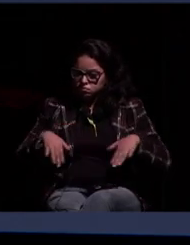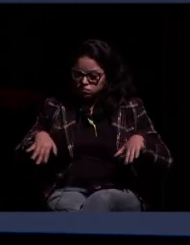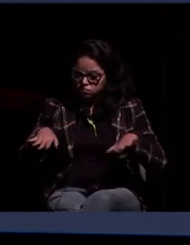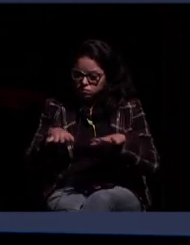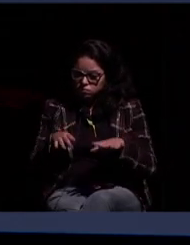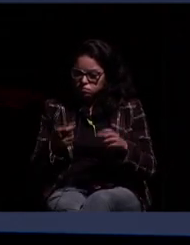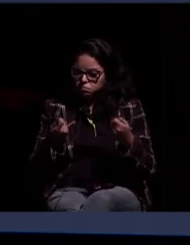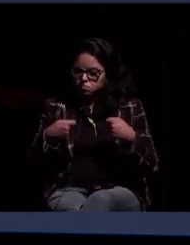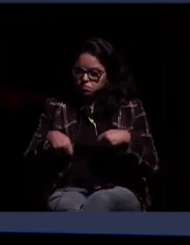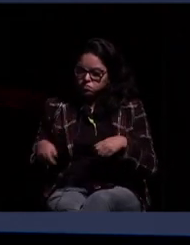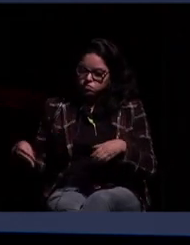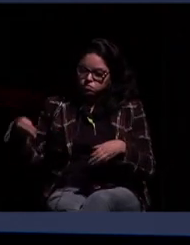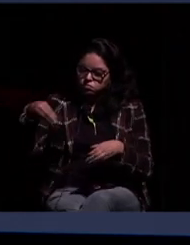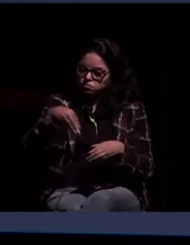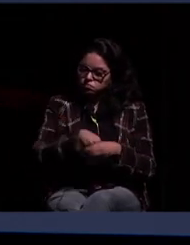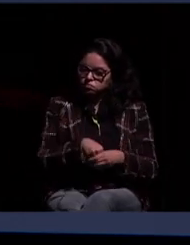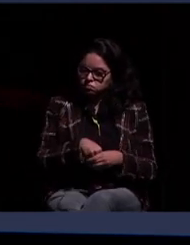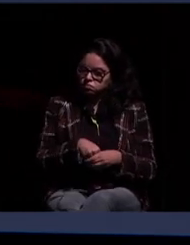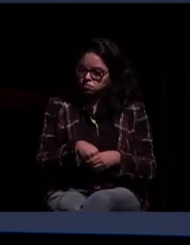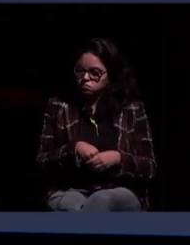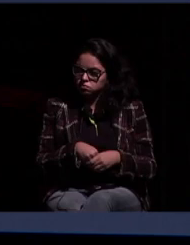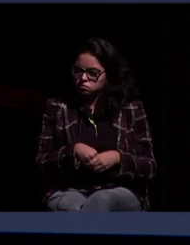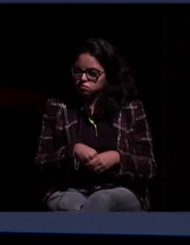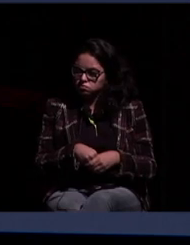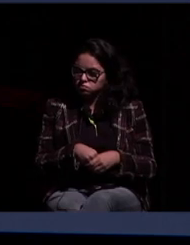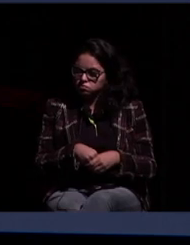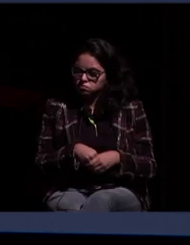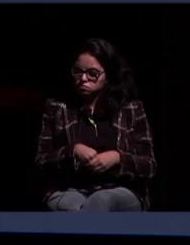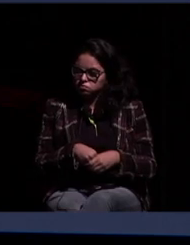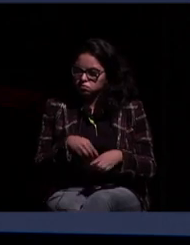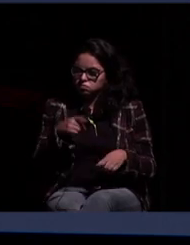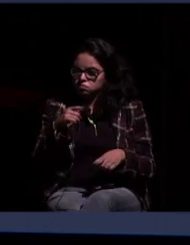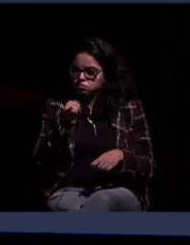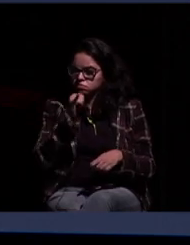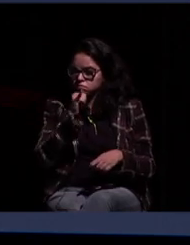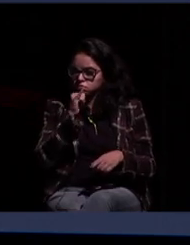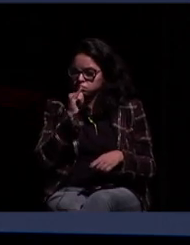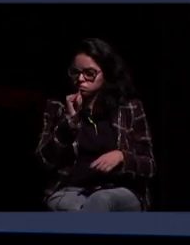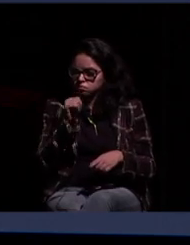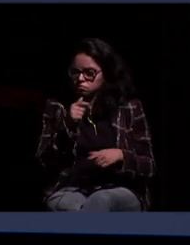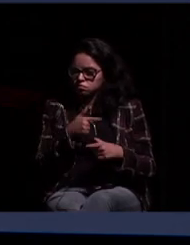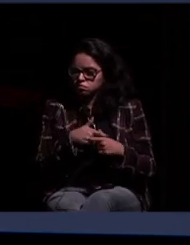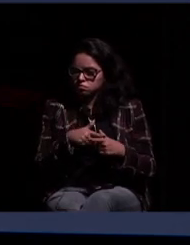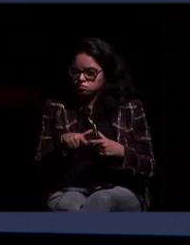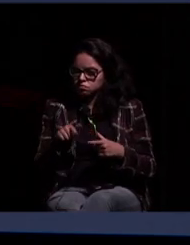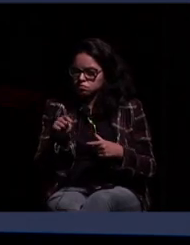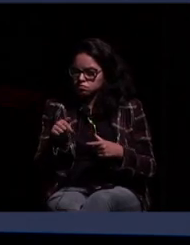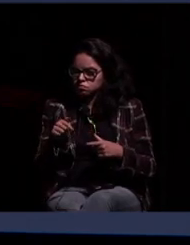My colleagues have just proposed a few subjects that for me are extremely fruitful.